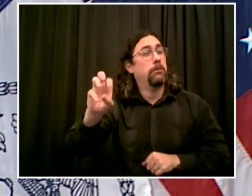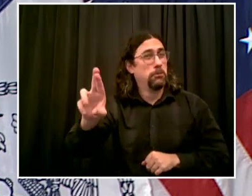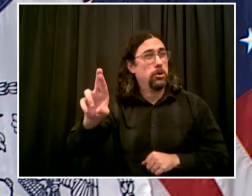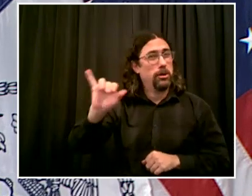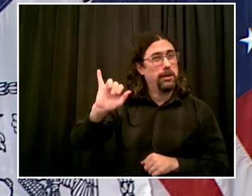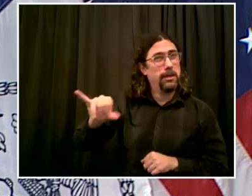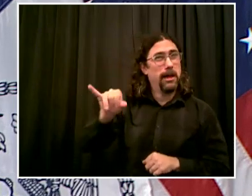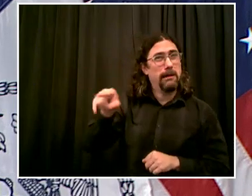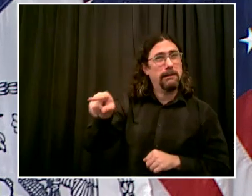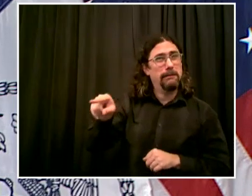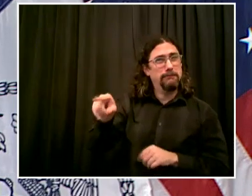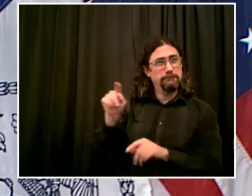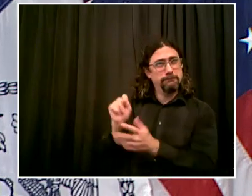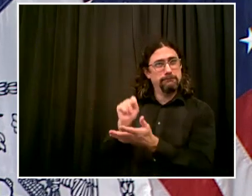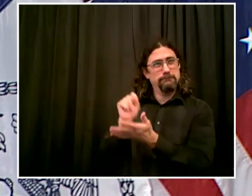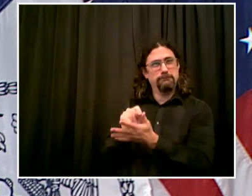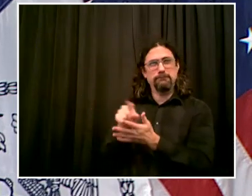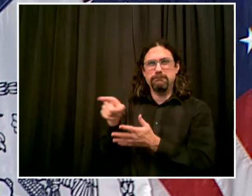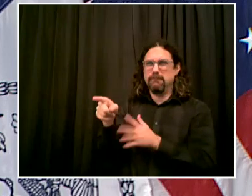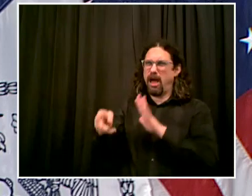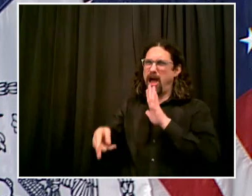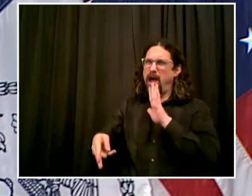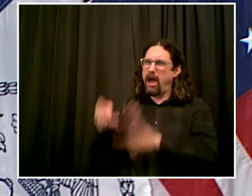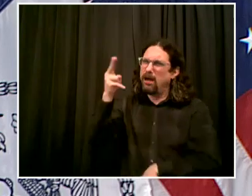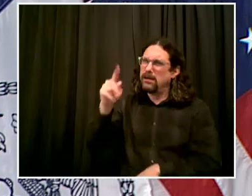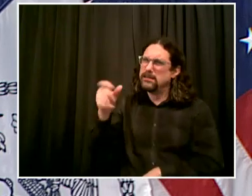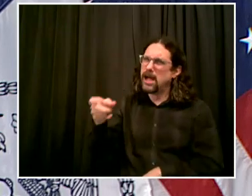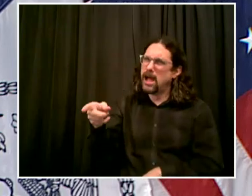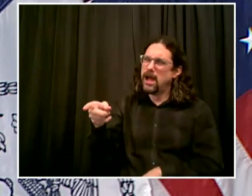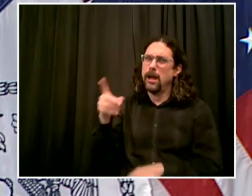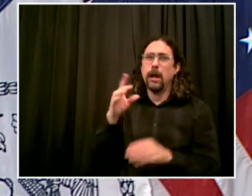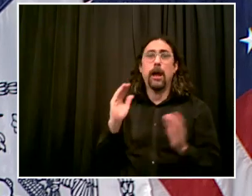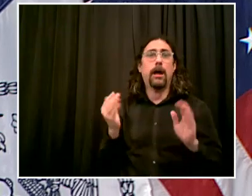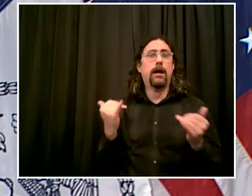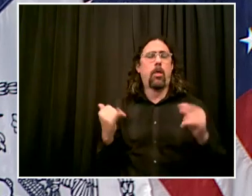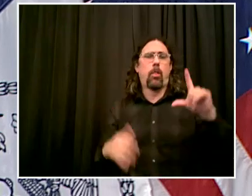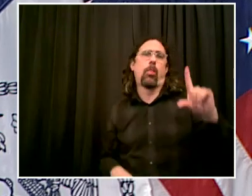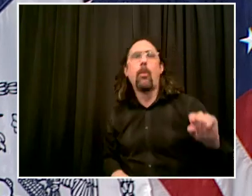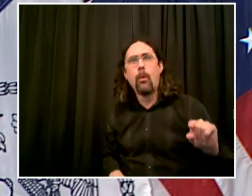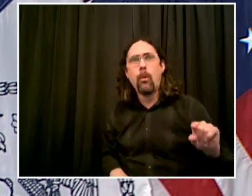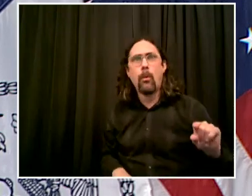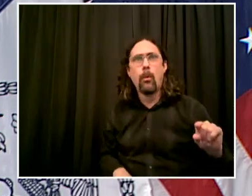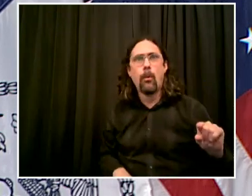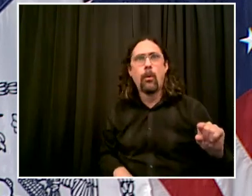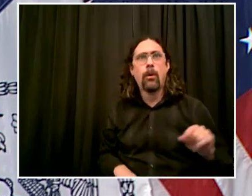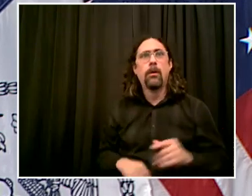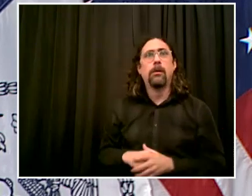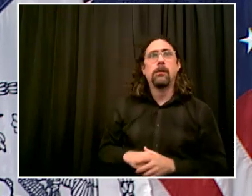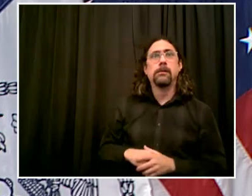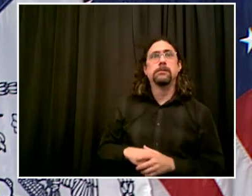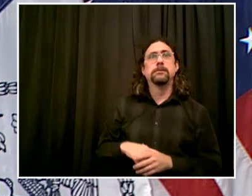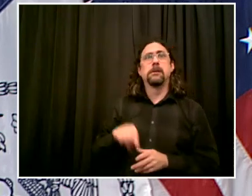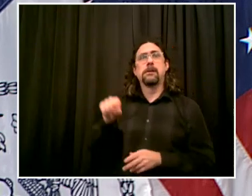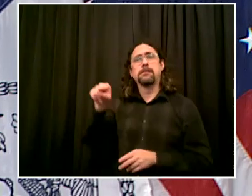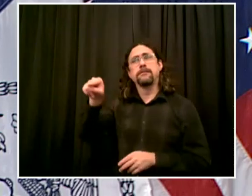HAD THE MODEL RIGHT AT ONE POINT AND WE LOST OUR WAY AND WE EEND O TGO BACK TO A MELOD OSCLETR O THAT TIME WHERE THE